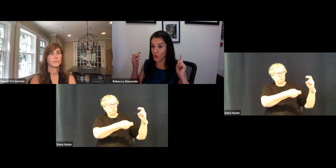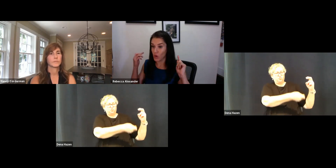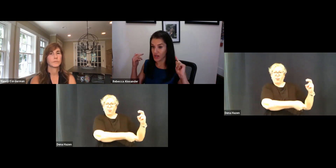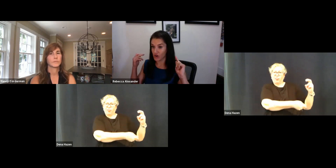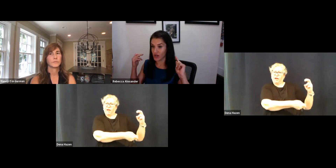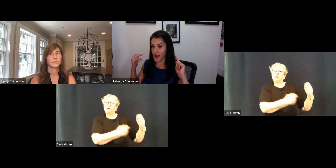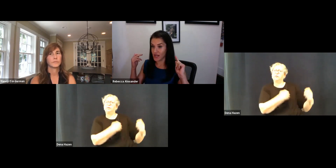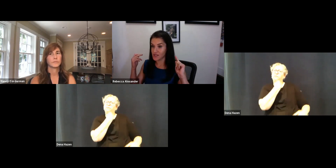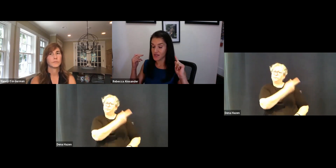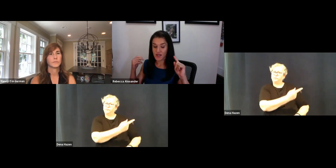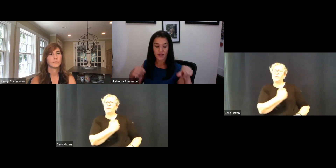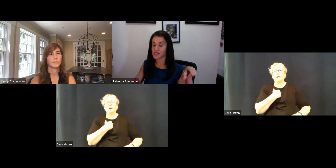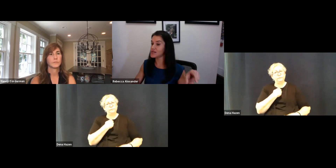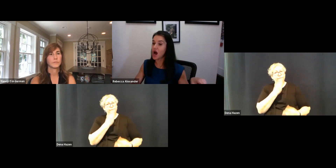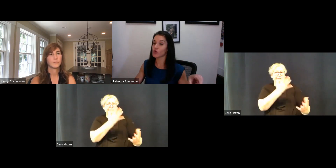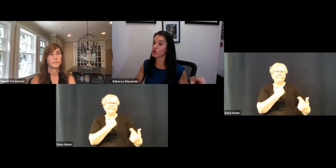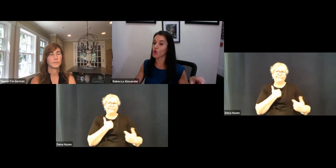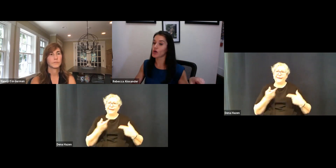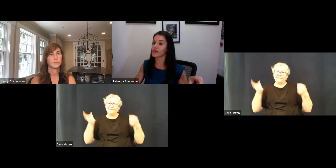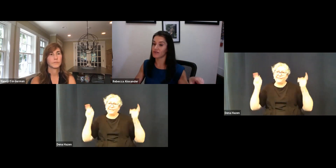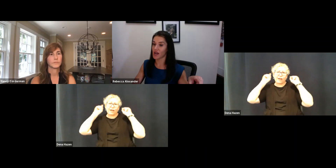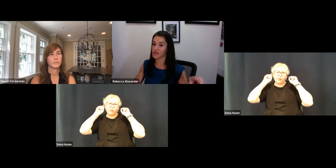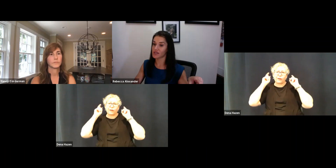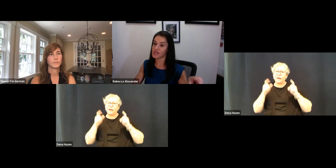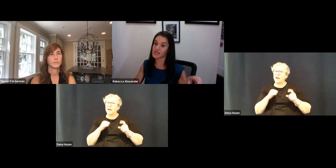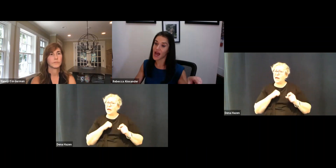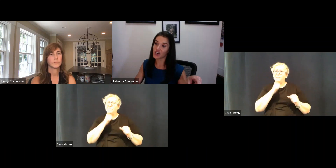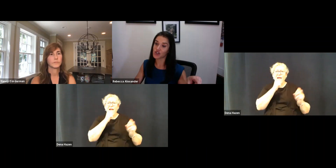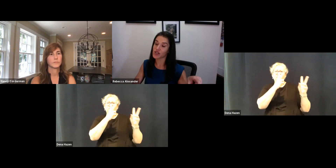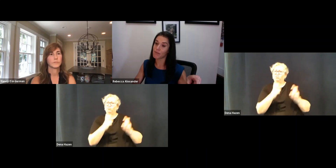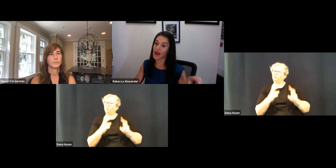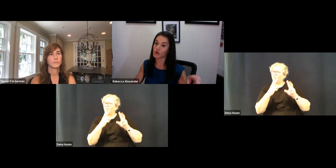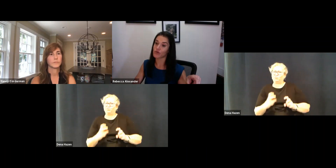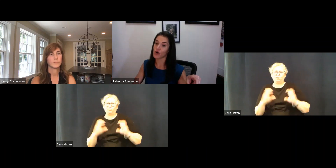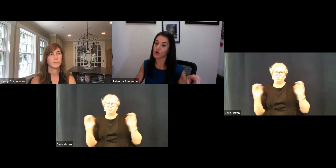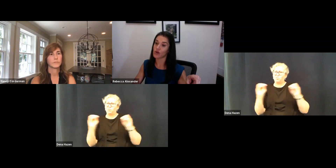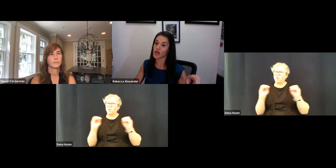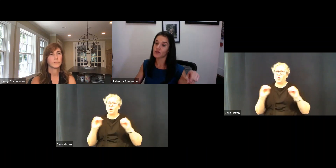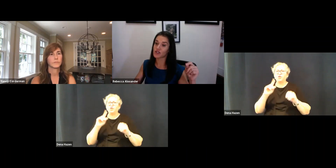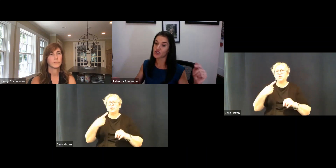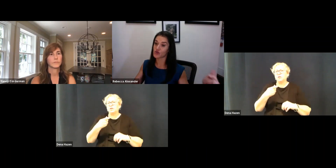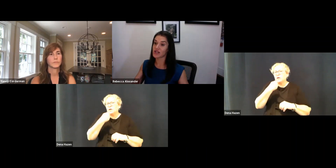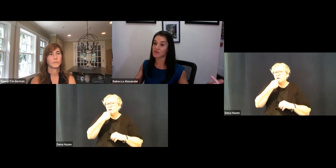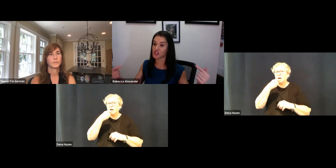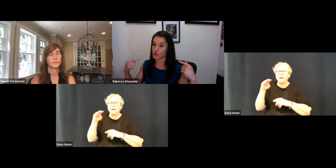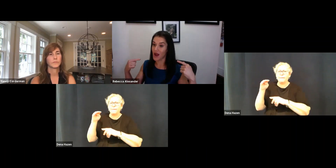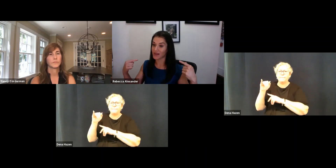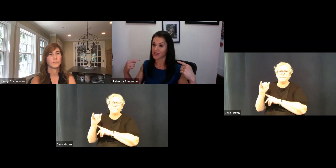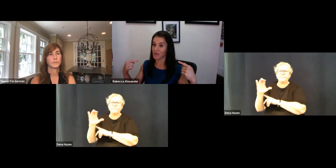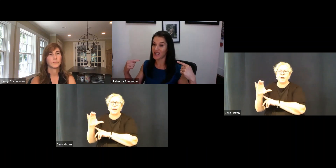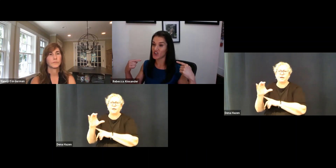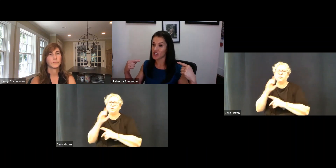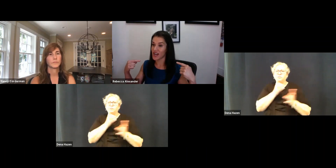I wear hearing aids. This is not a recording device. It's actually a microphone that streams directly to my hearing